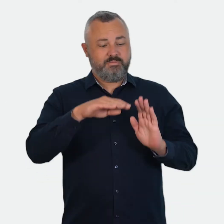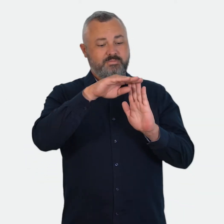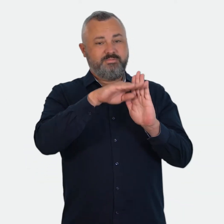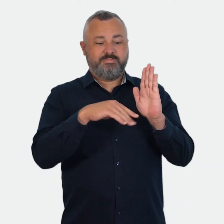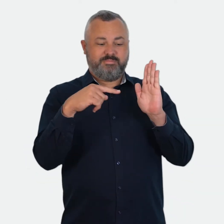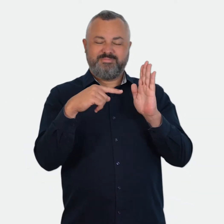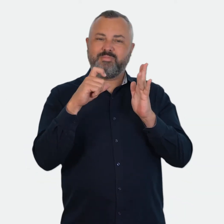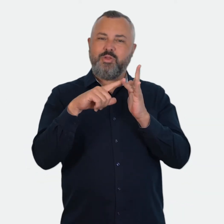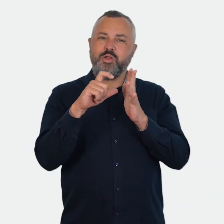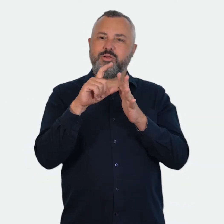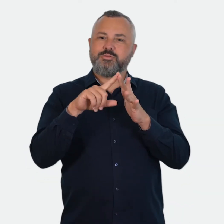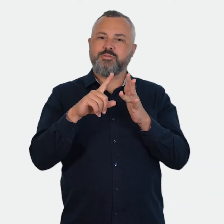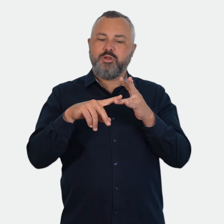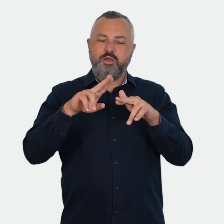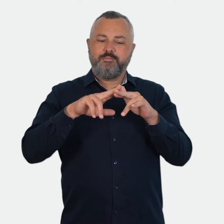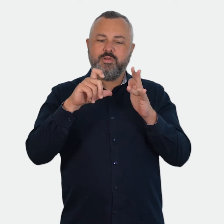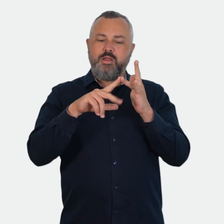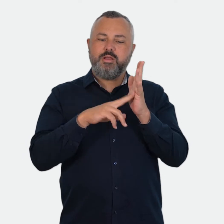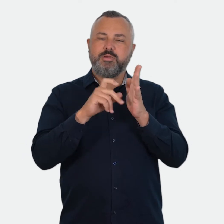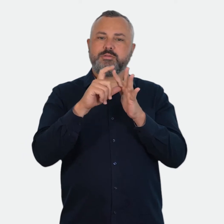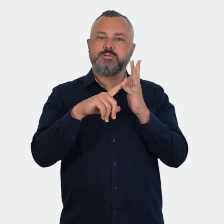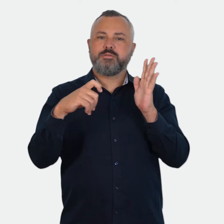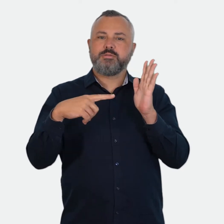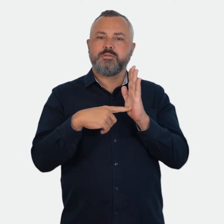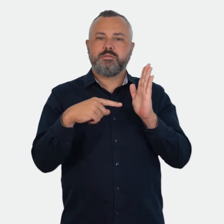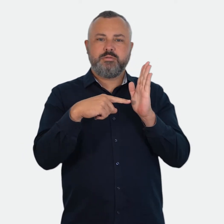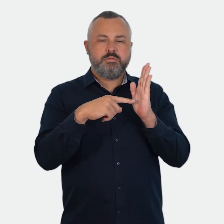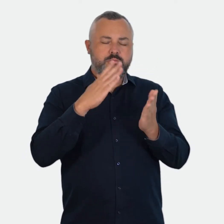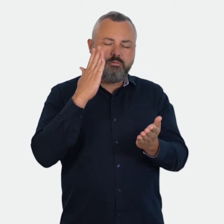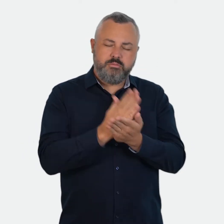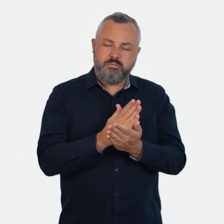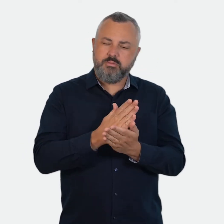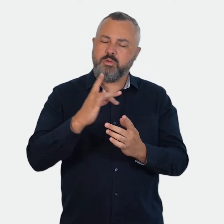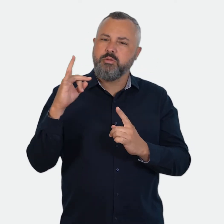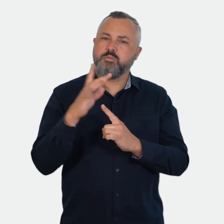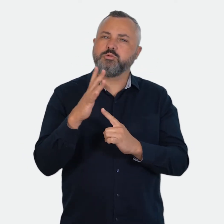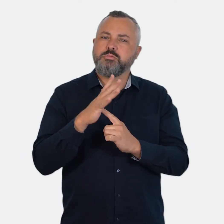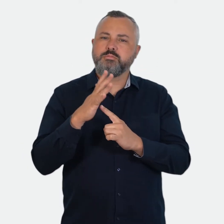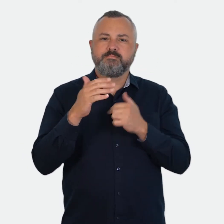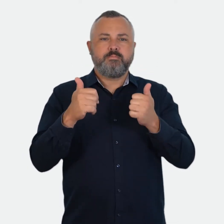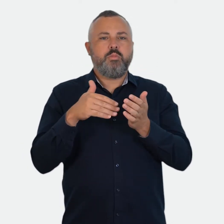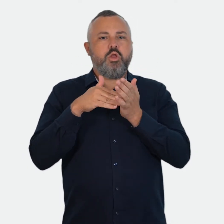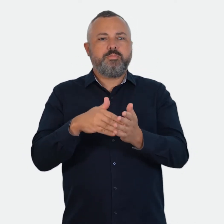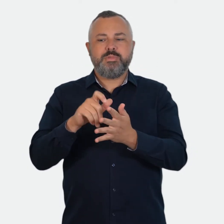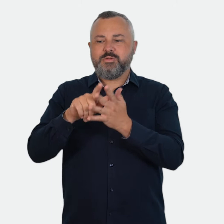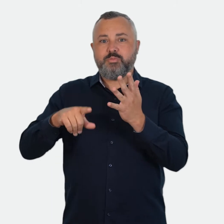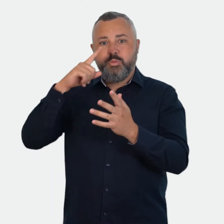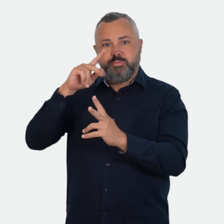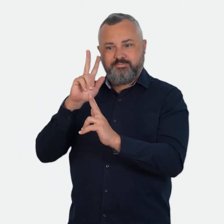The Code of Conduct is an important tool to protect people with disability